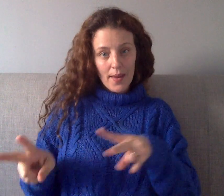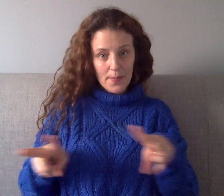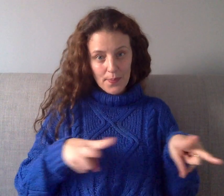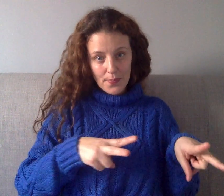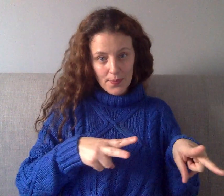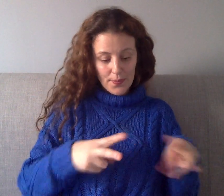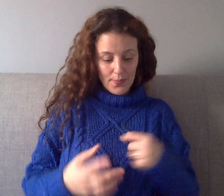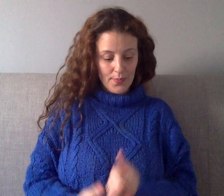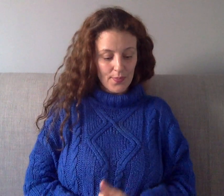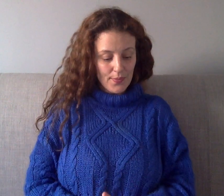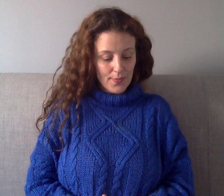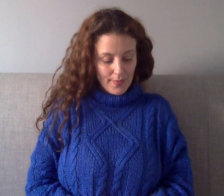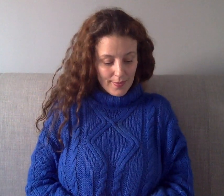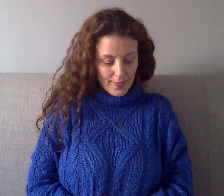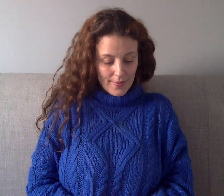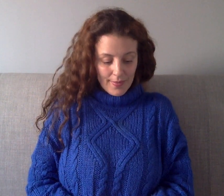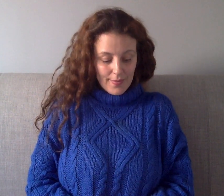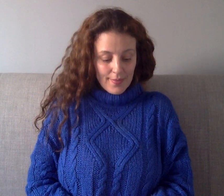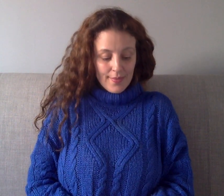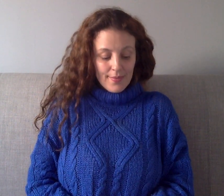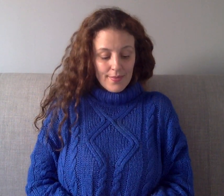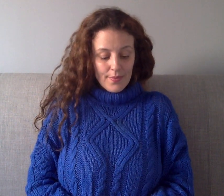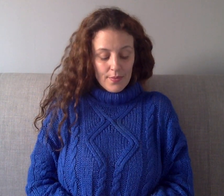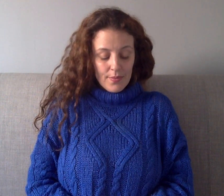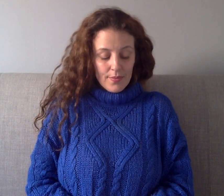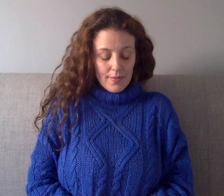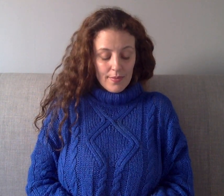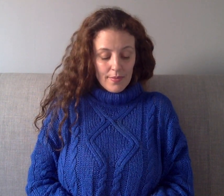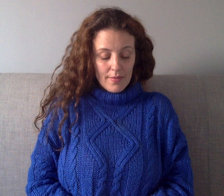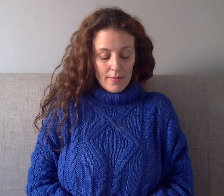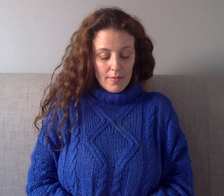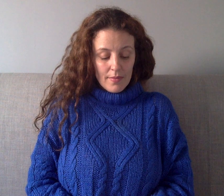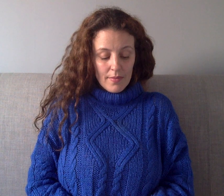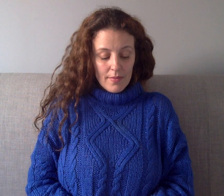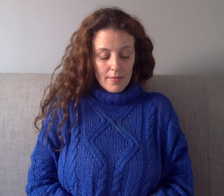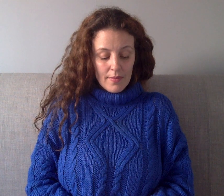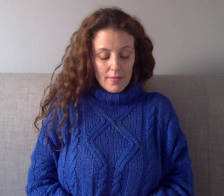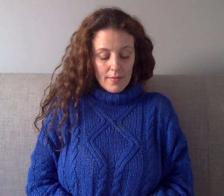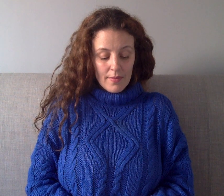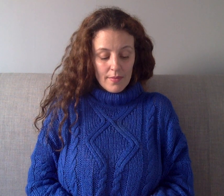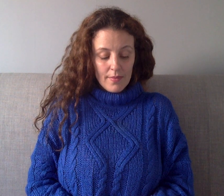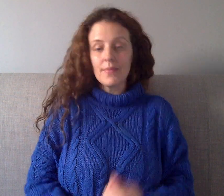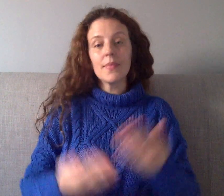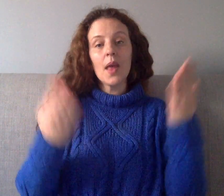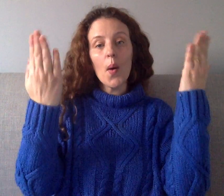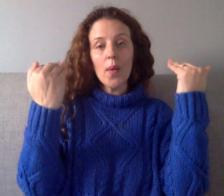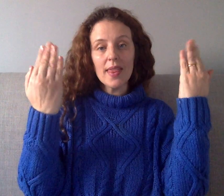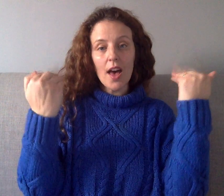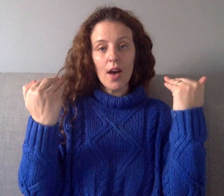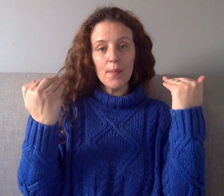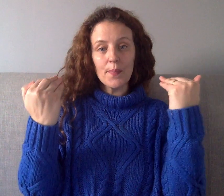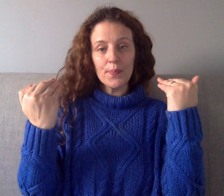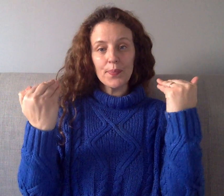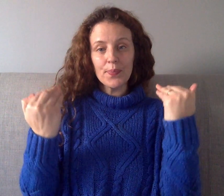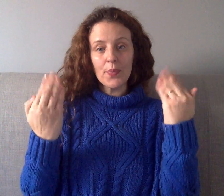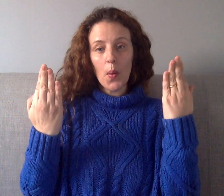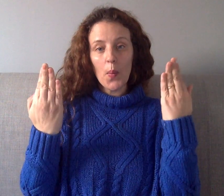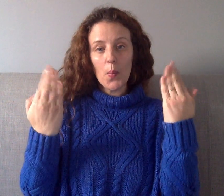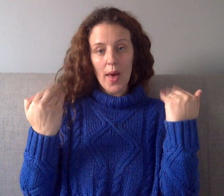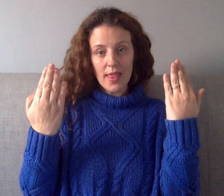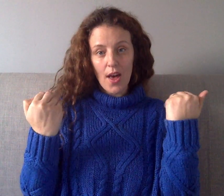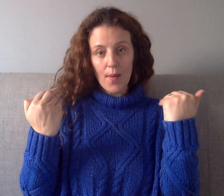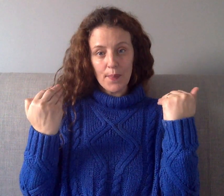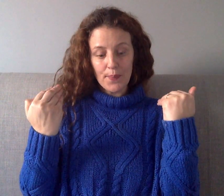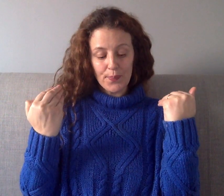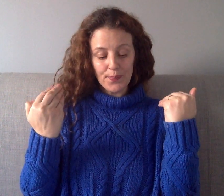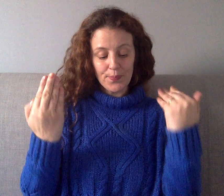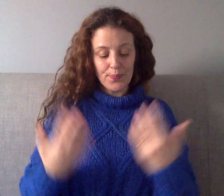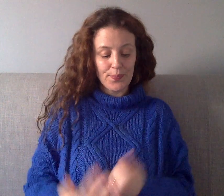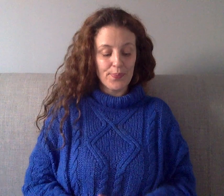WEATHER